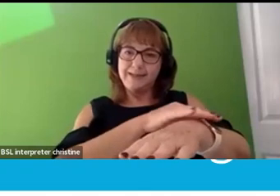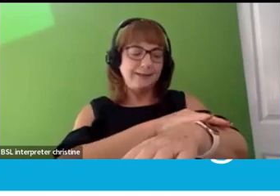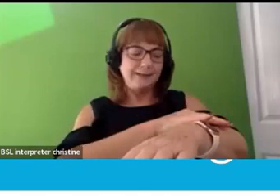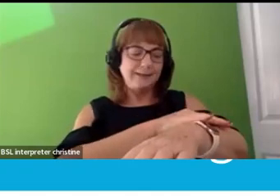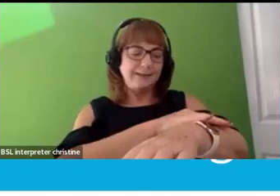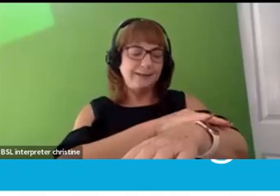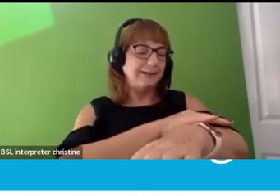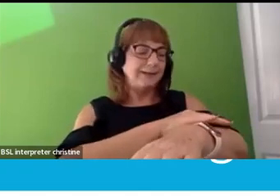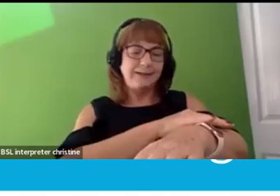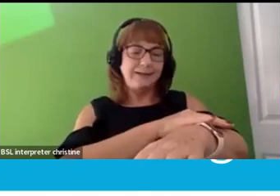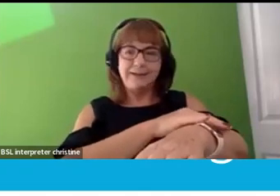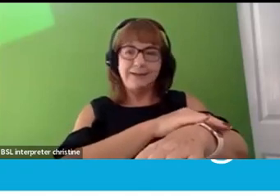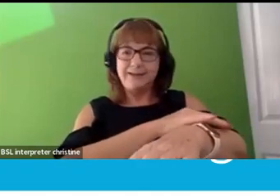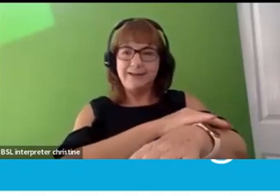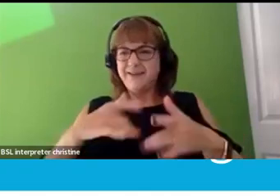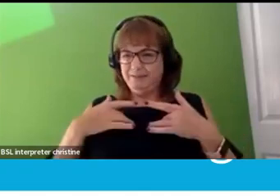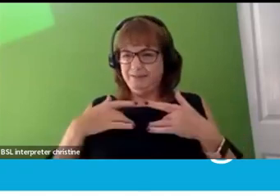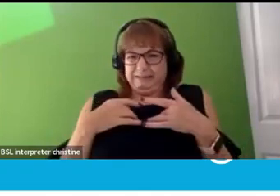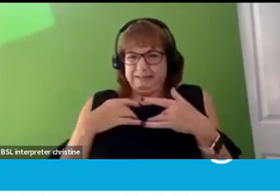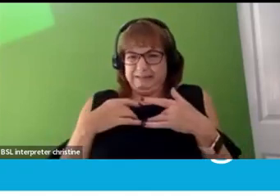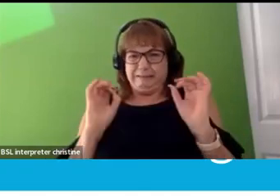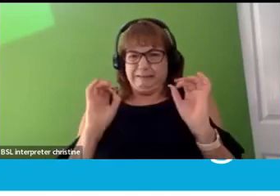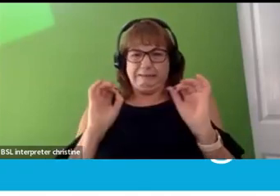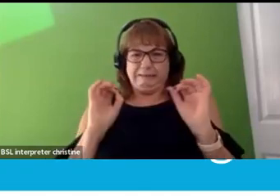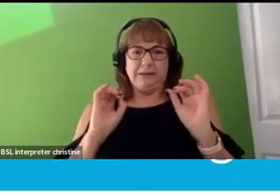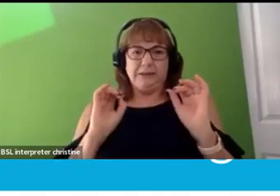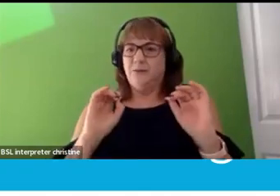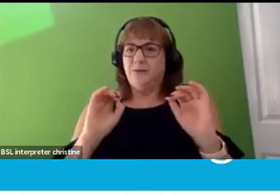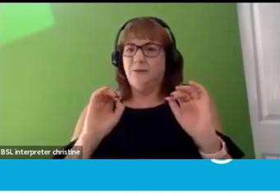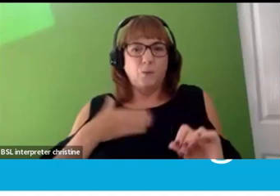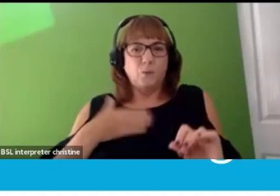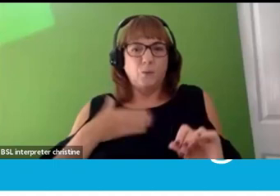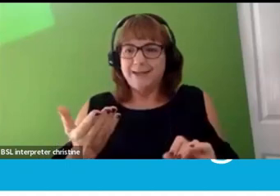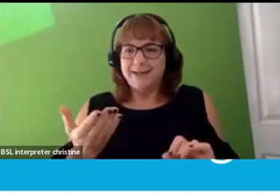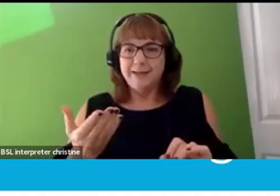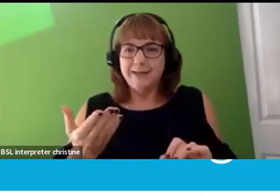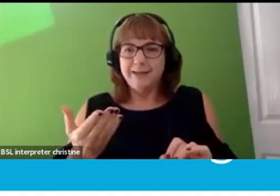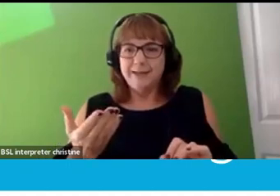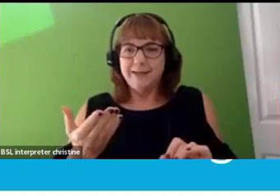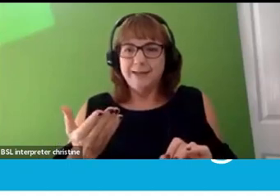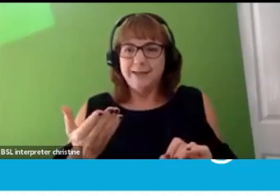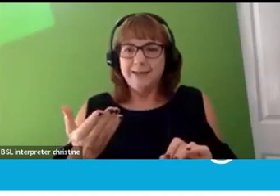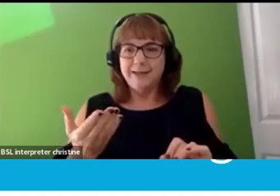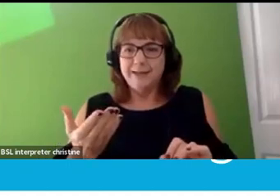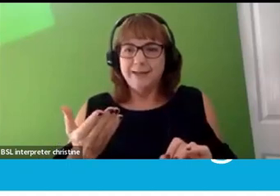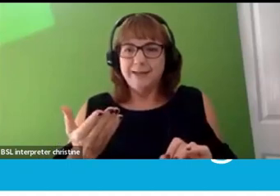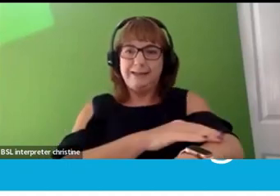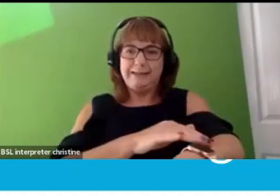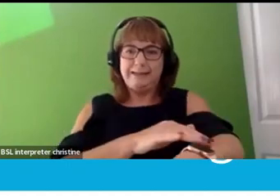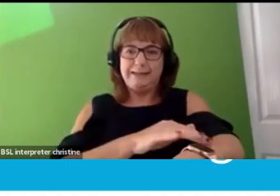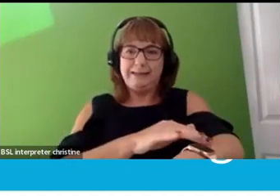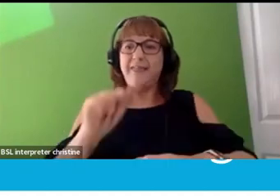it feels like not a very nice feeling, that's alert. Particularly touch and then often people